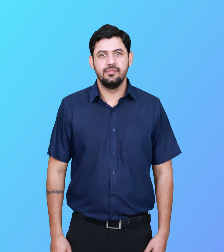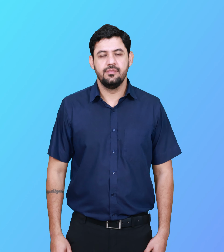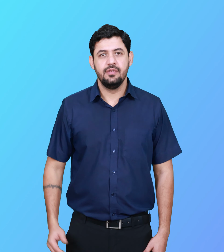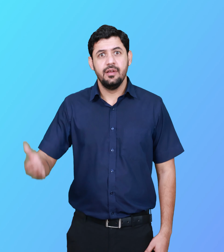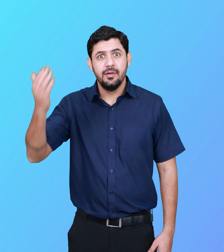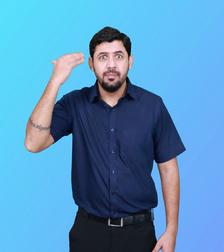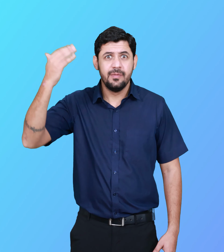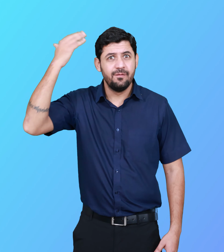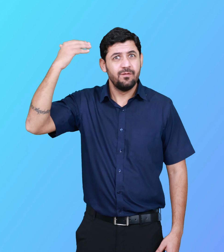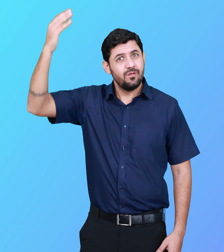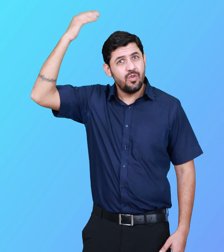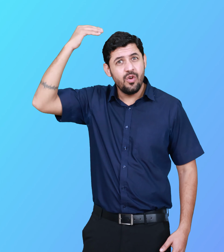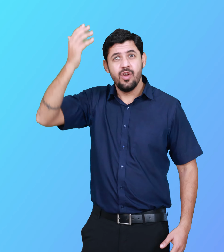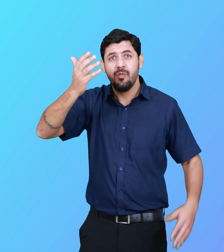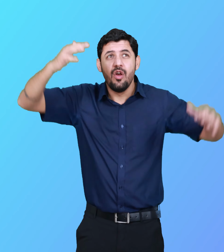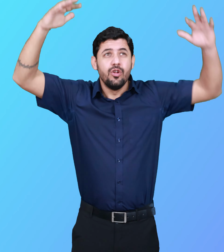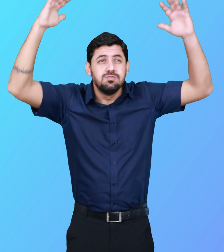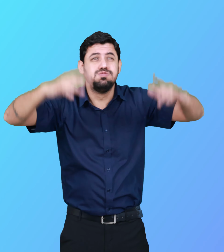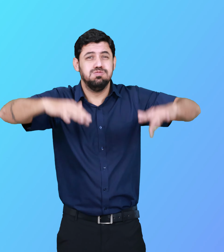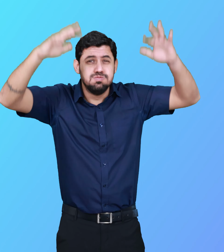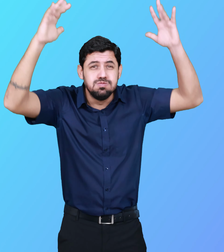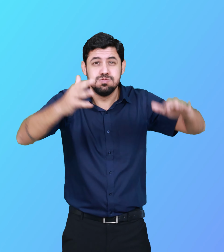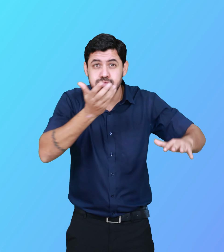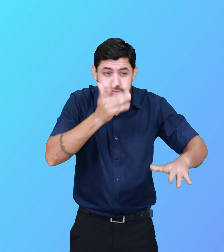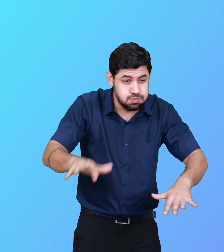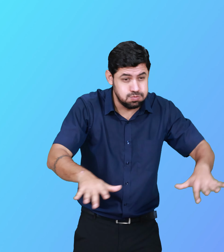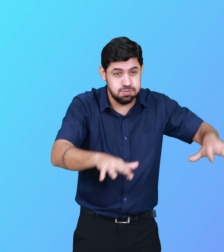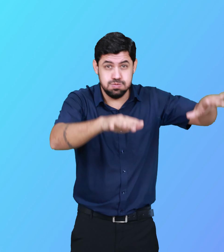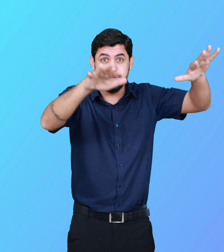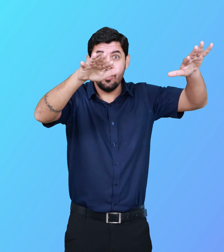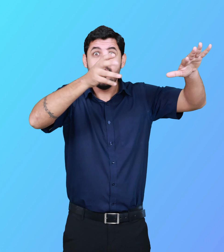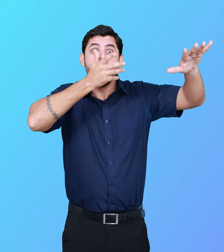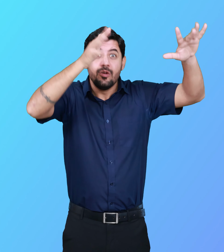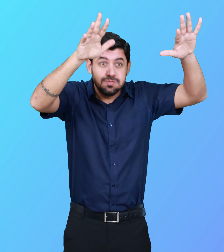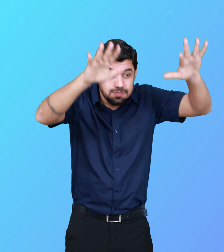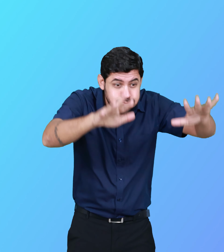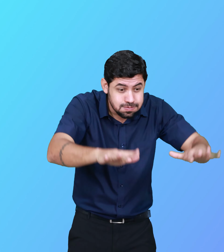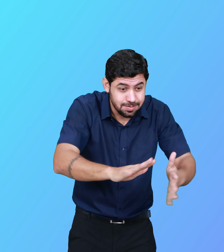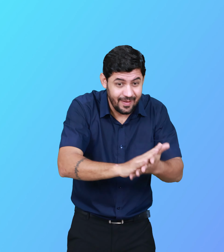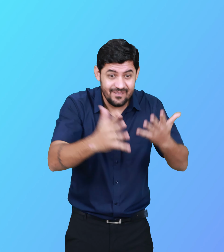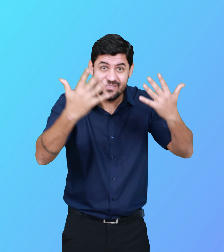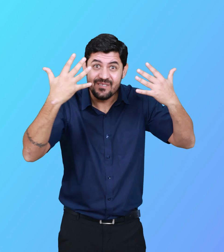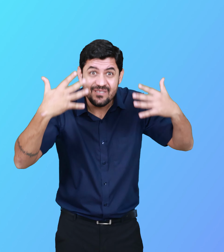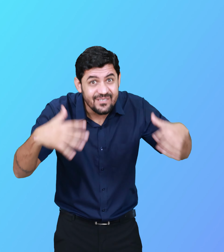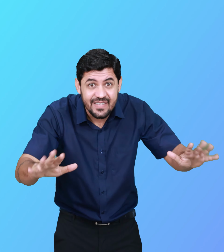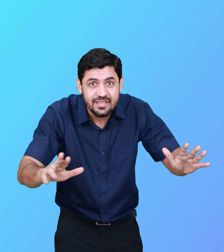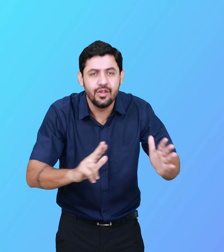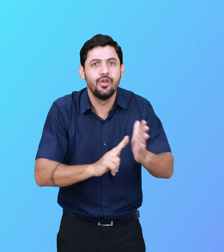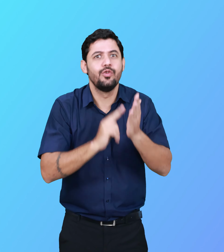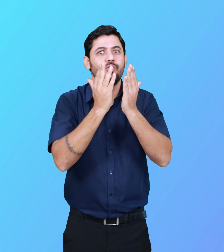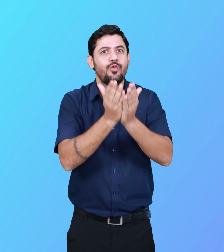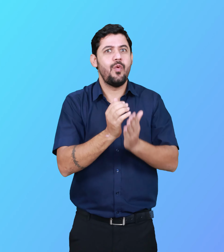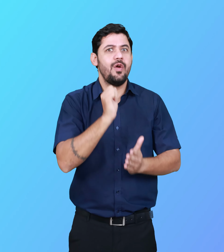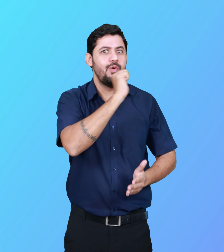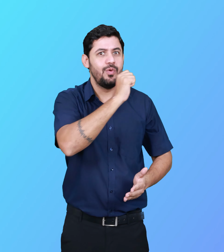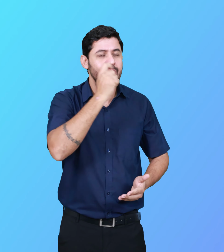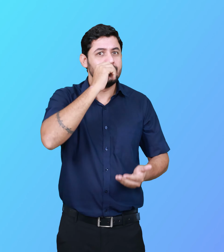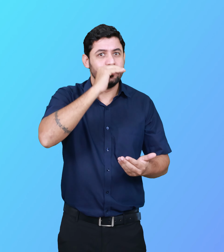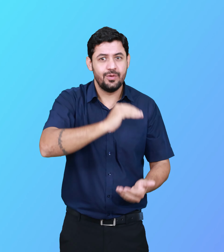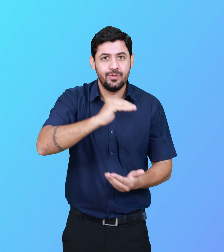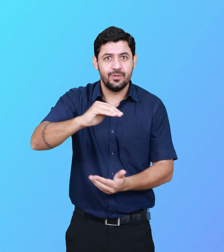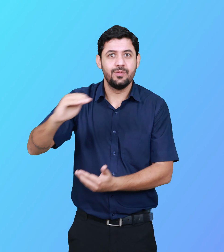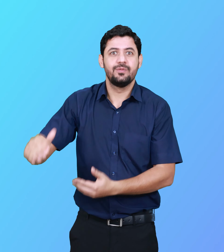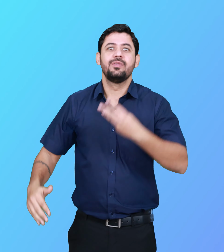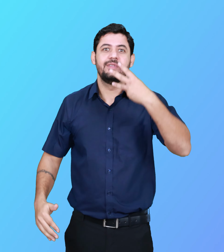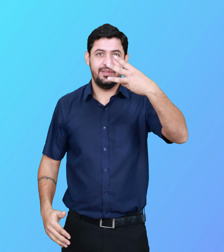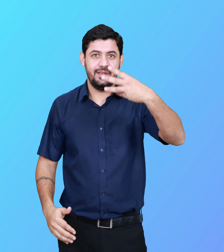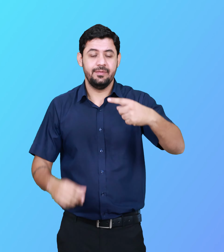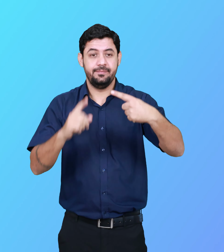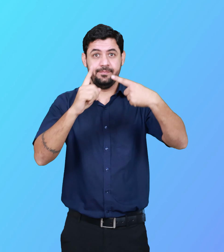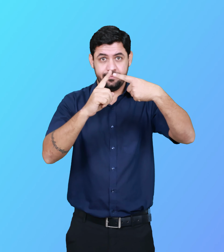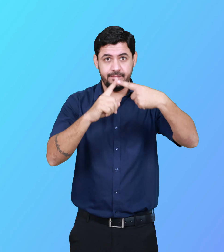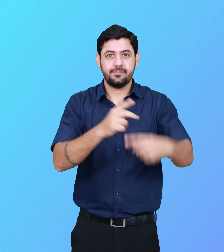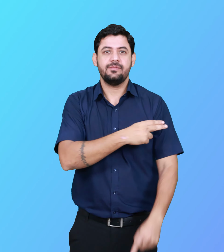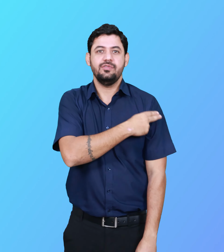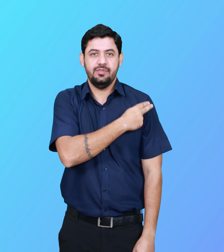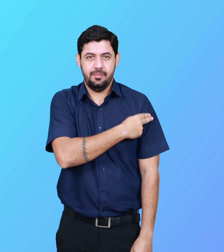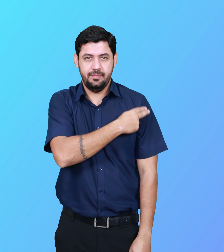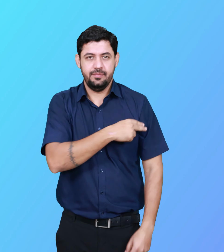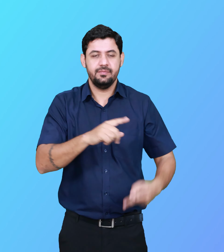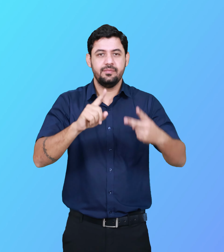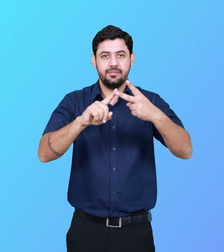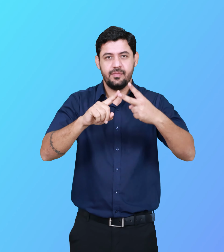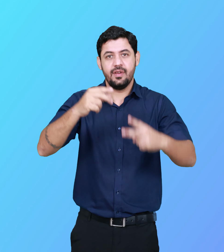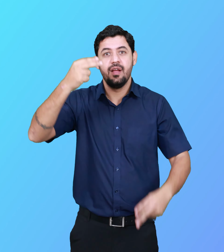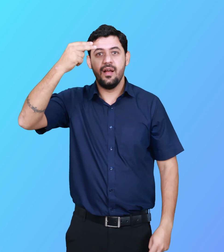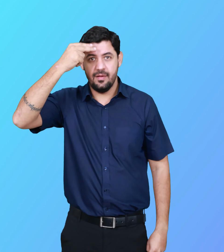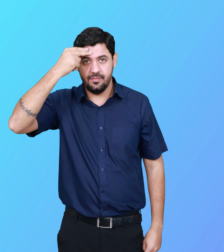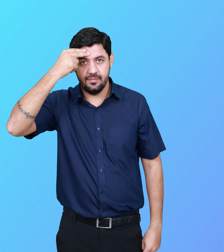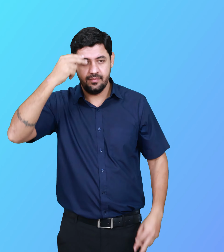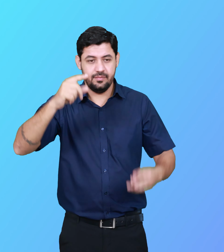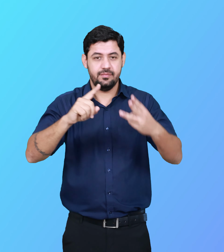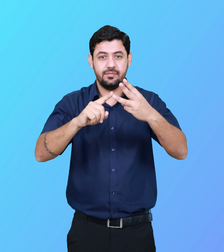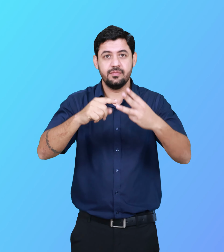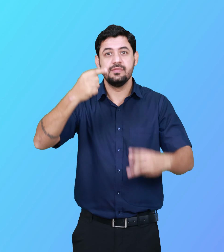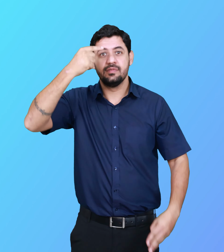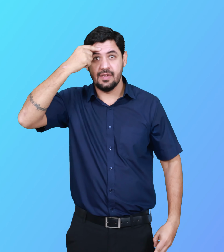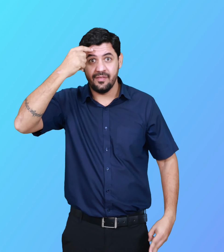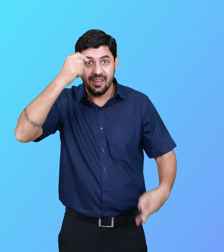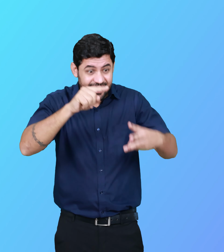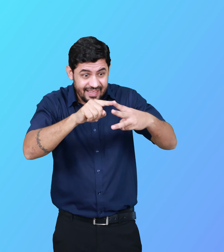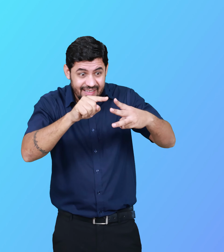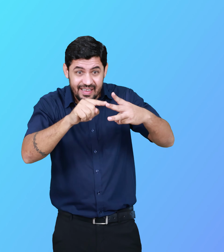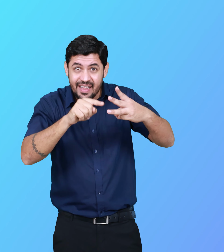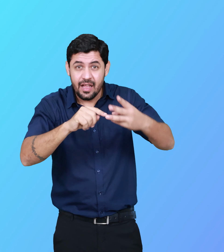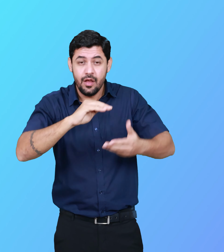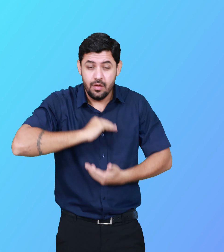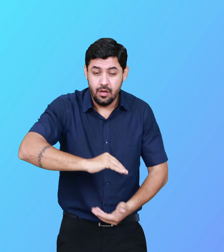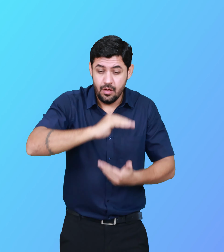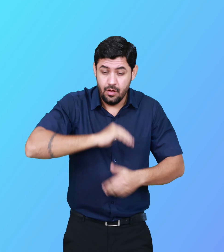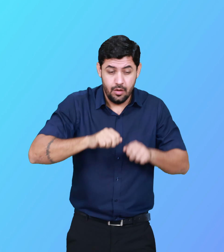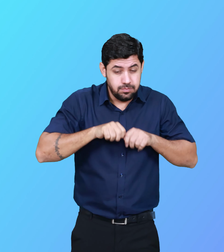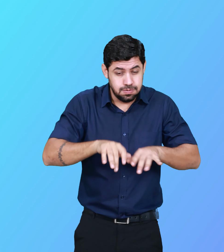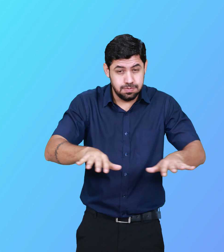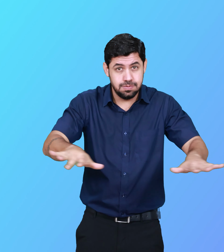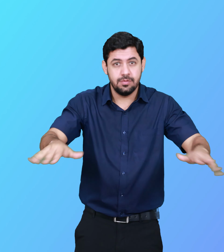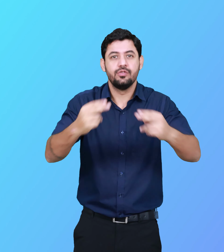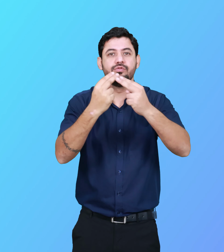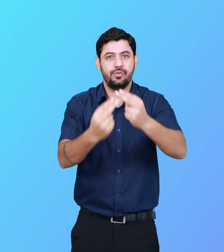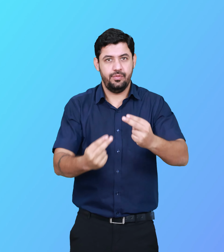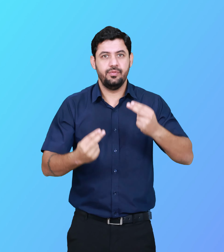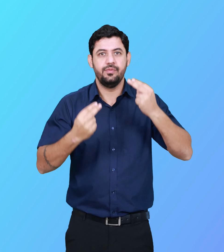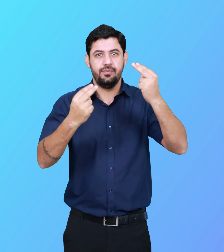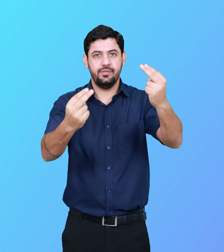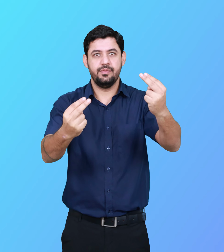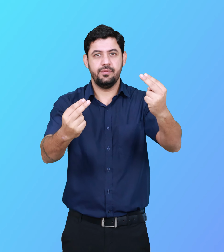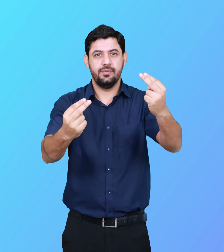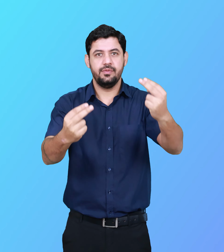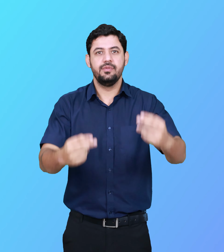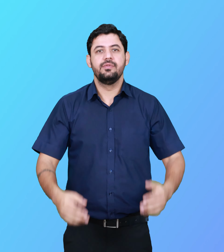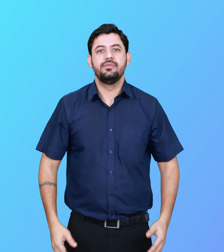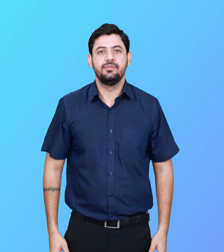This is the record of the families that came from Noah’s sons, Shem, Ham and Japheth. These sons all had descendants born after the flood.